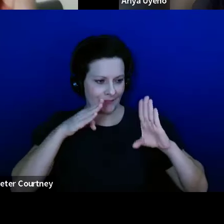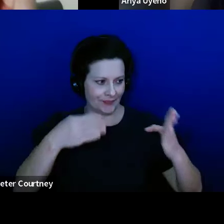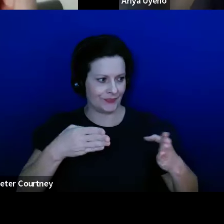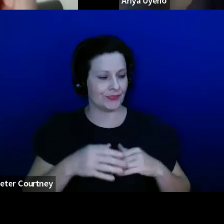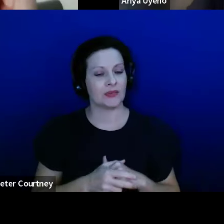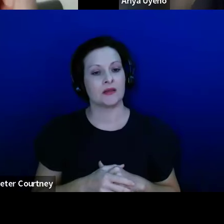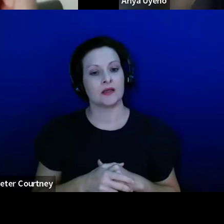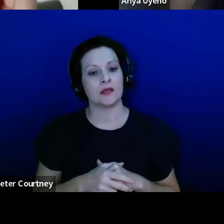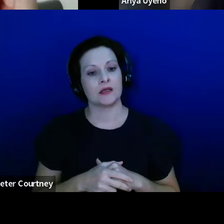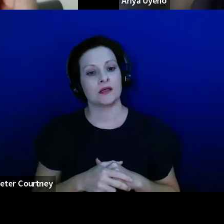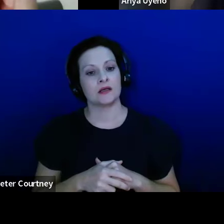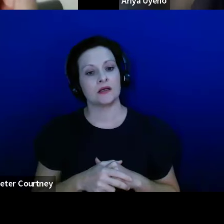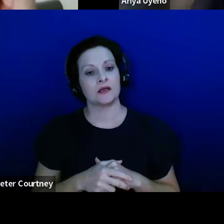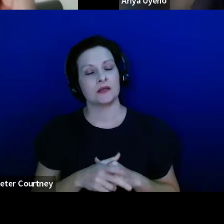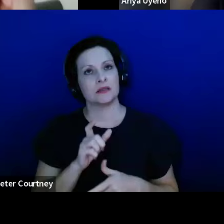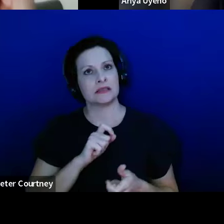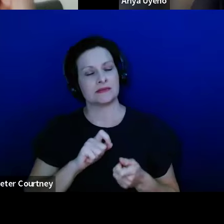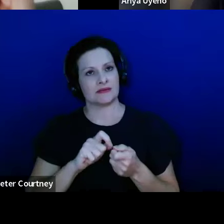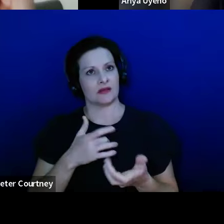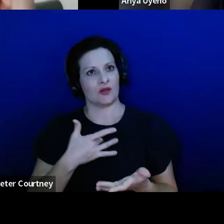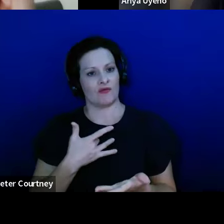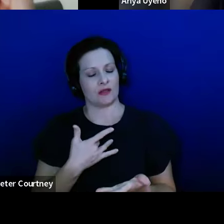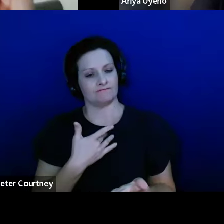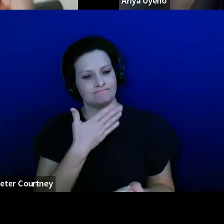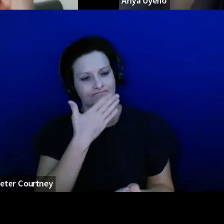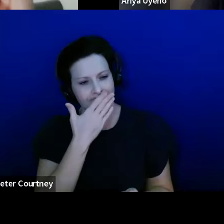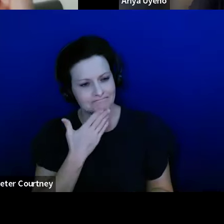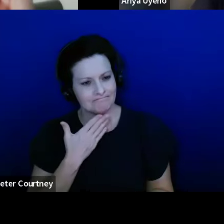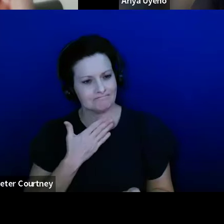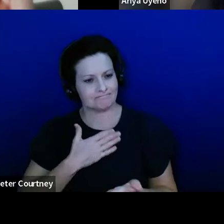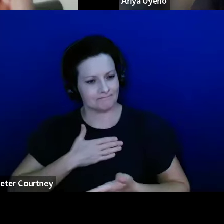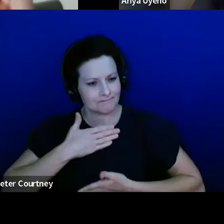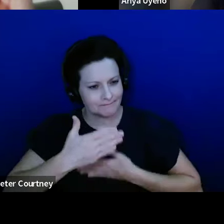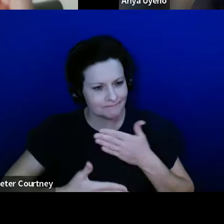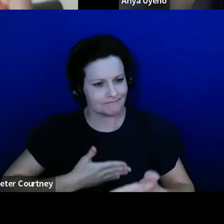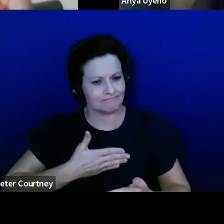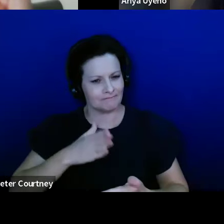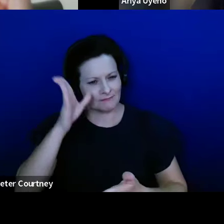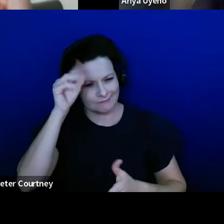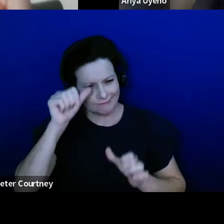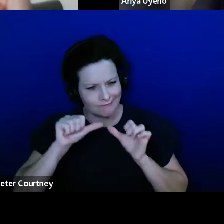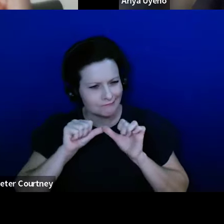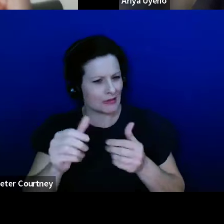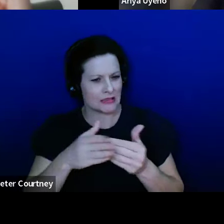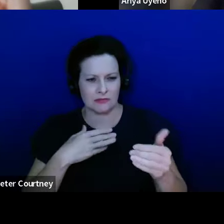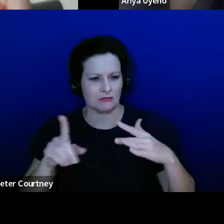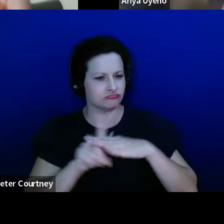a certain kindness and generosity and adaptability and resilience in the face of adversity that